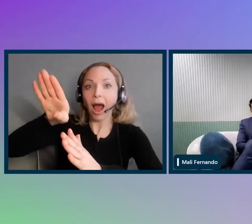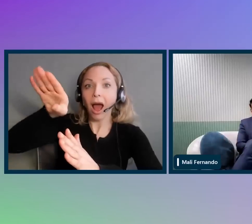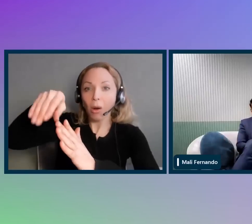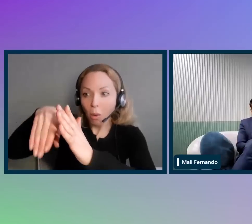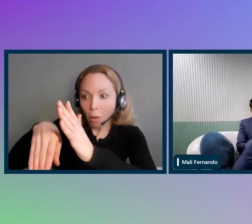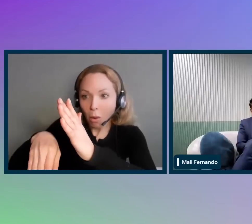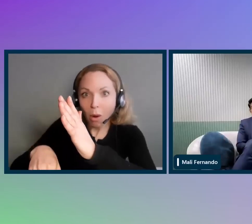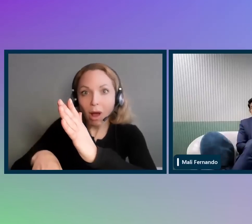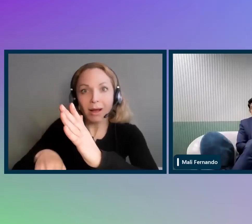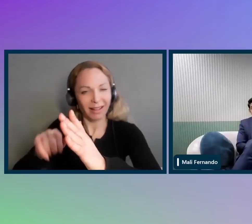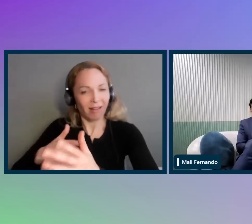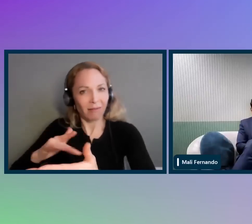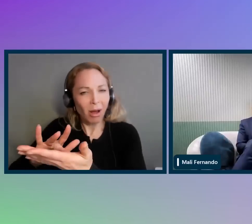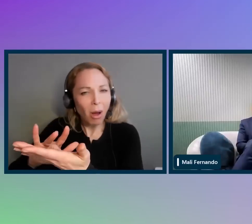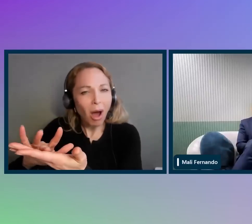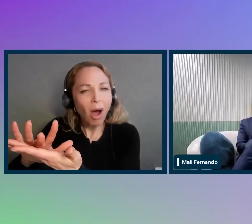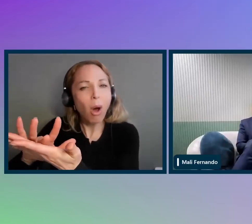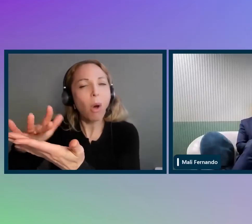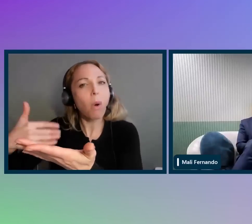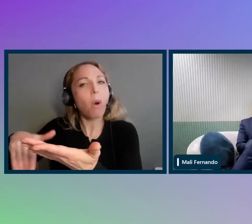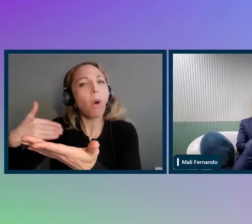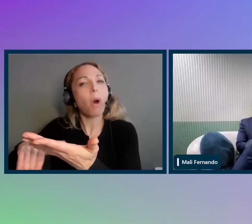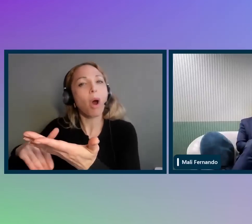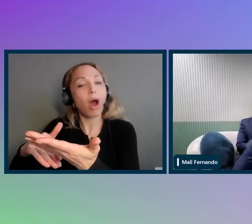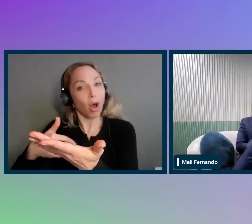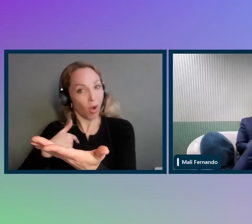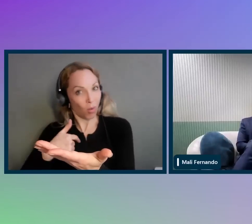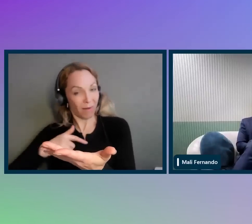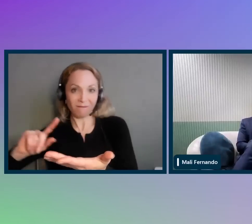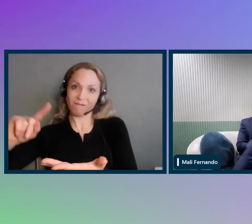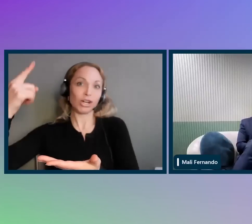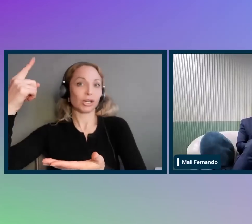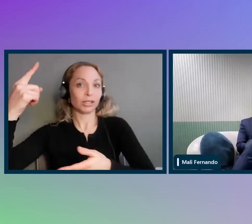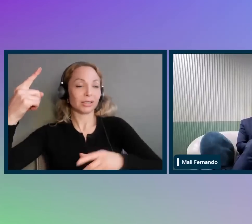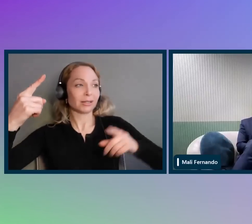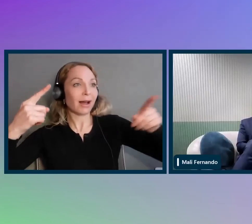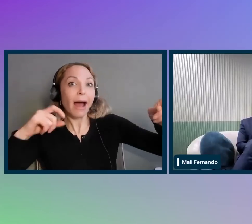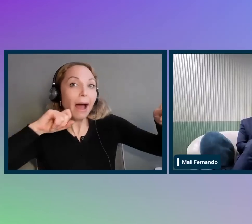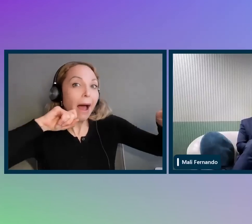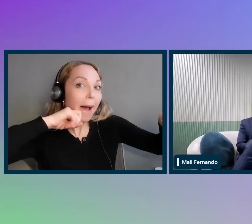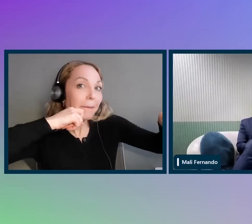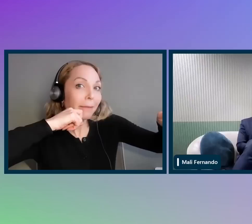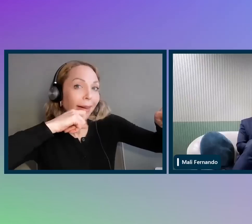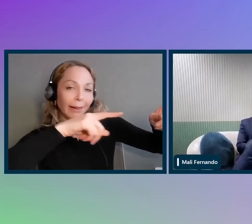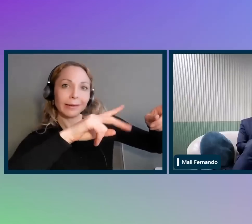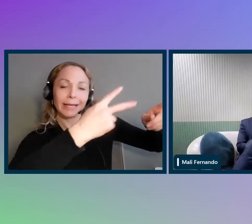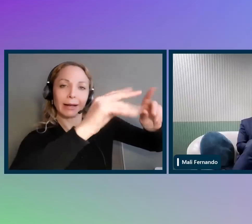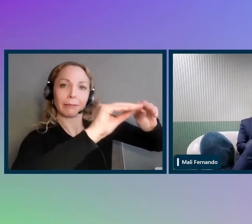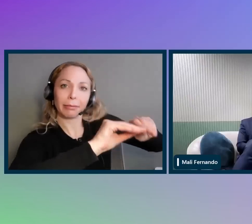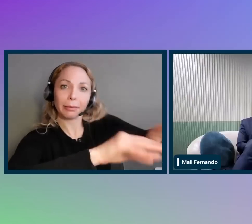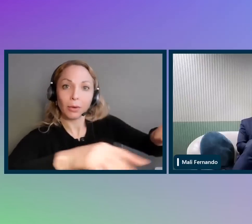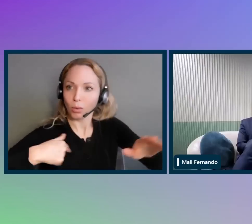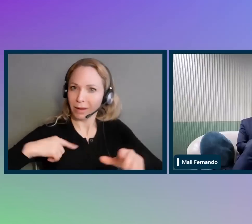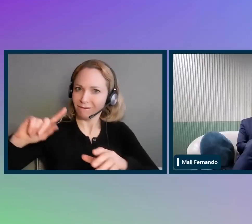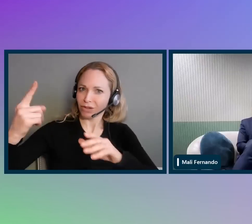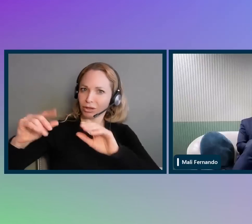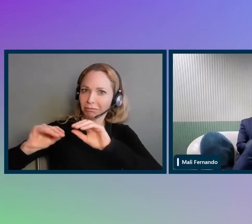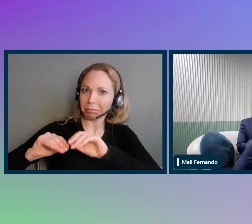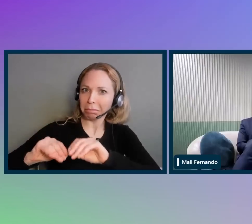And then he also happens to be a business owner. So he uses our commercial banking app to manage his business.